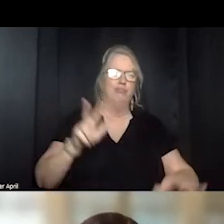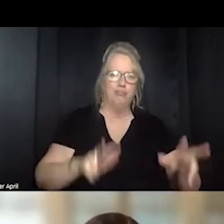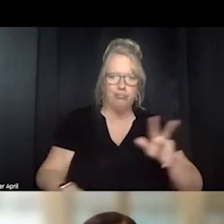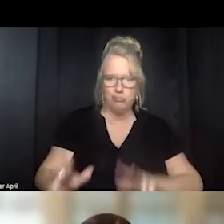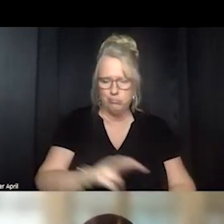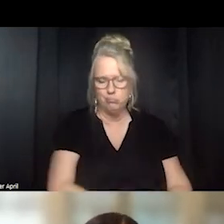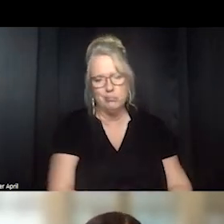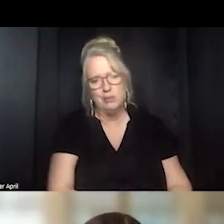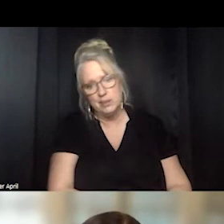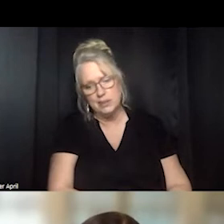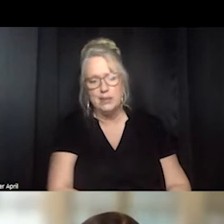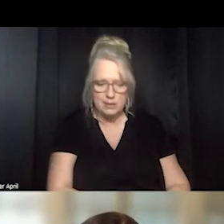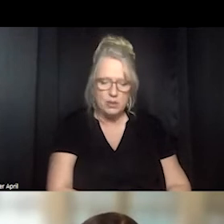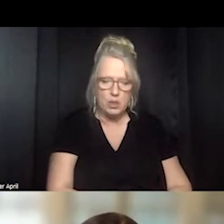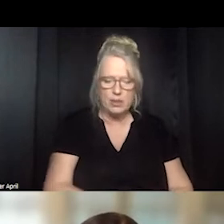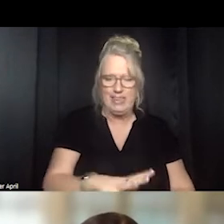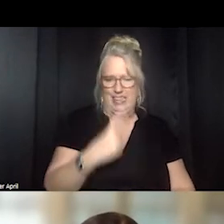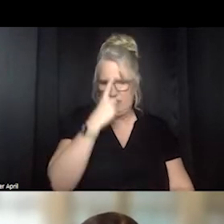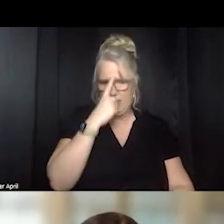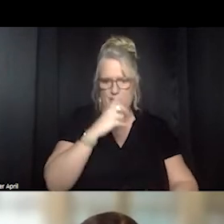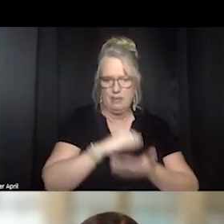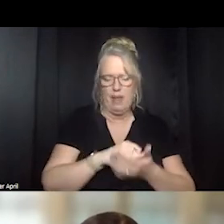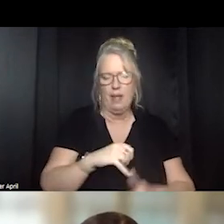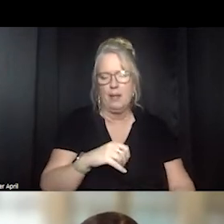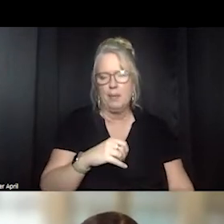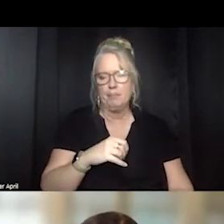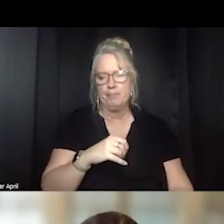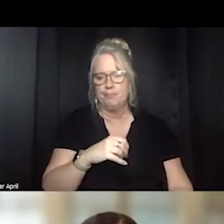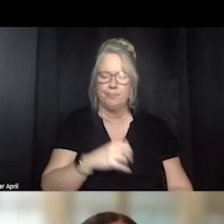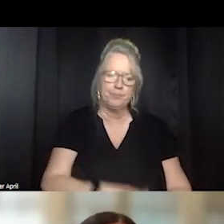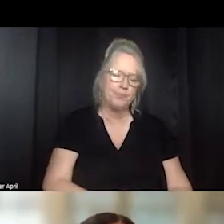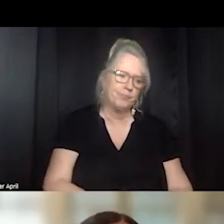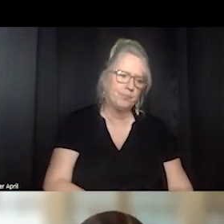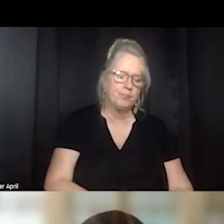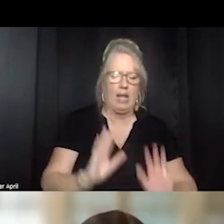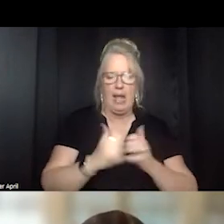THAT SAID HE THINKS THAT FOCUSING ON ON HOW TEENS PROCESS INFORMATION.